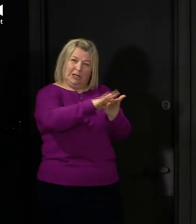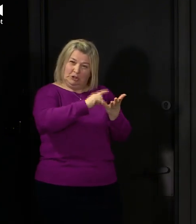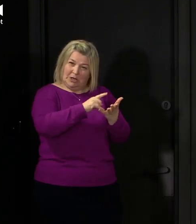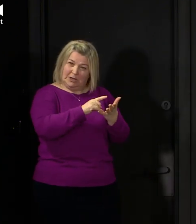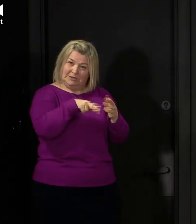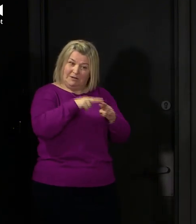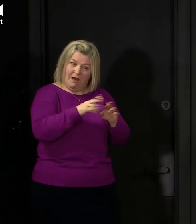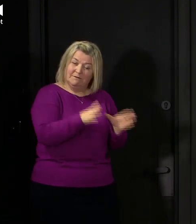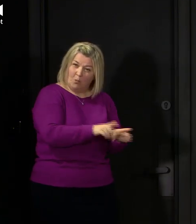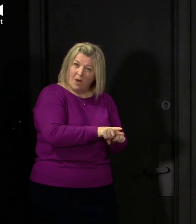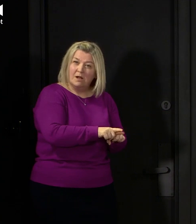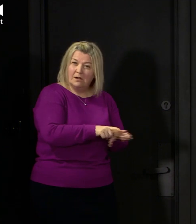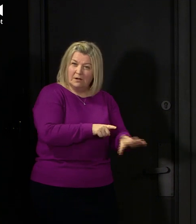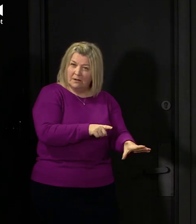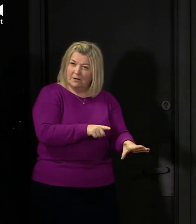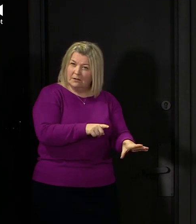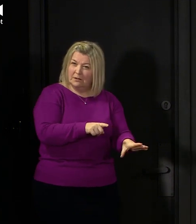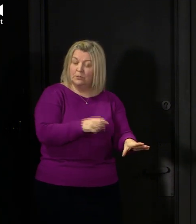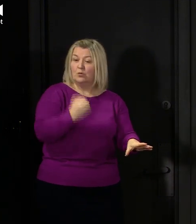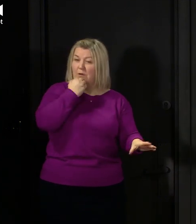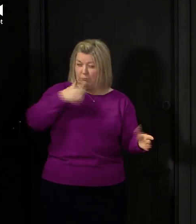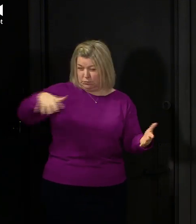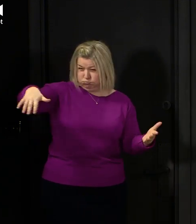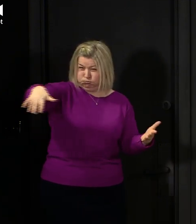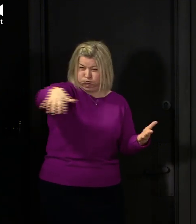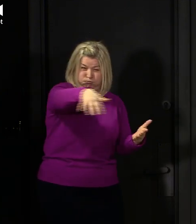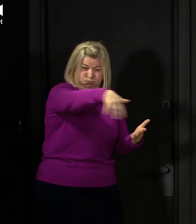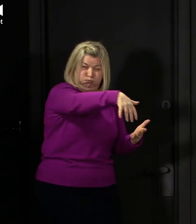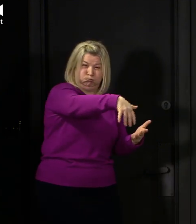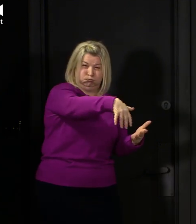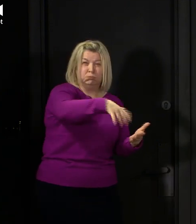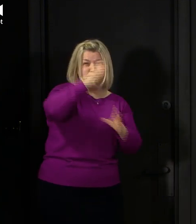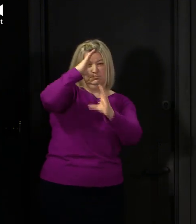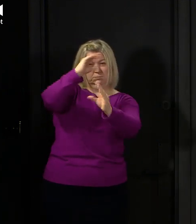to make as much of that information available as quickly as we can. But as I've said all